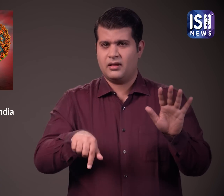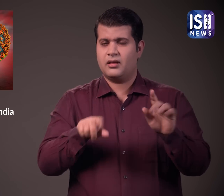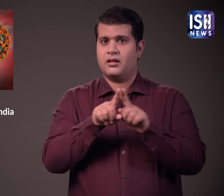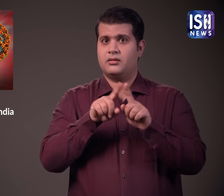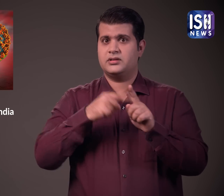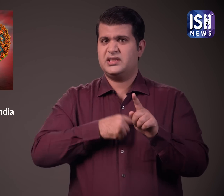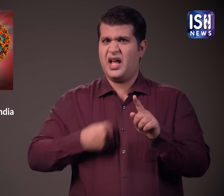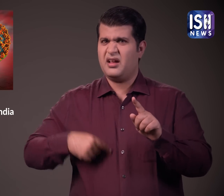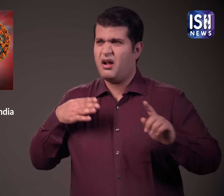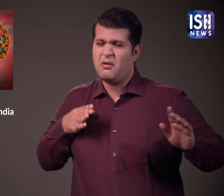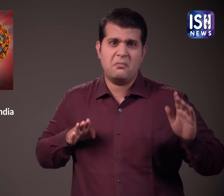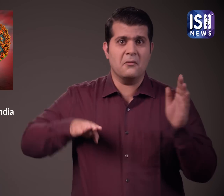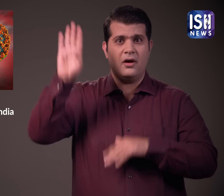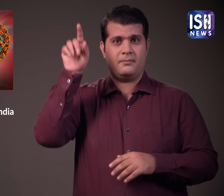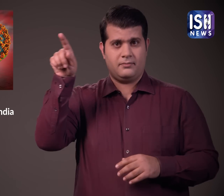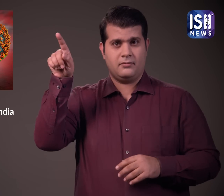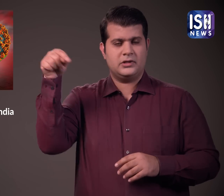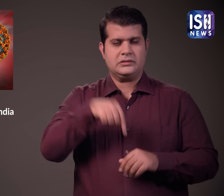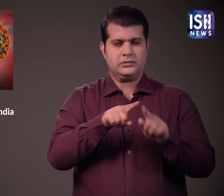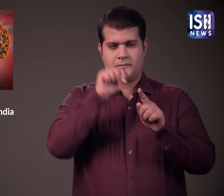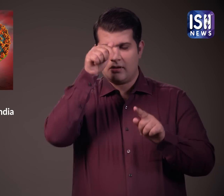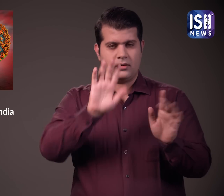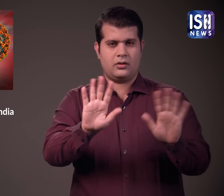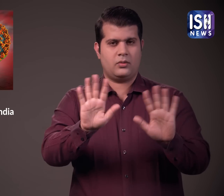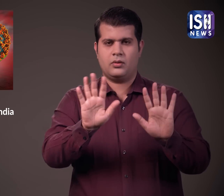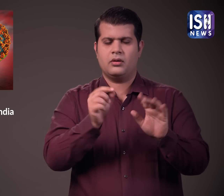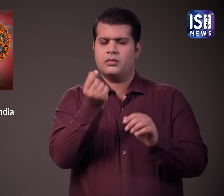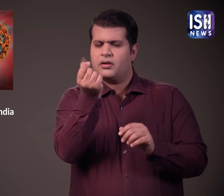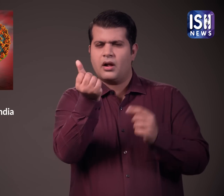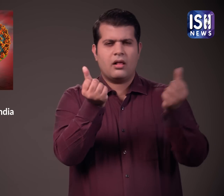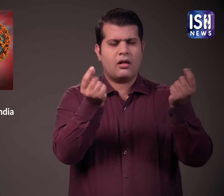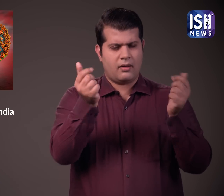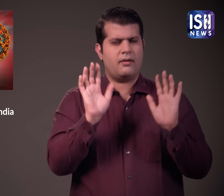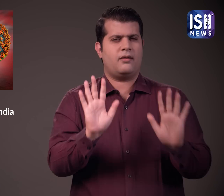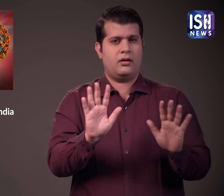The surge in China will not have a major impact in India.